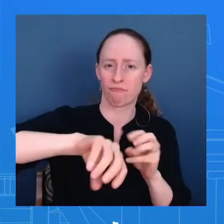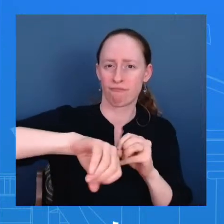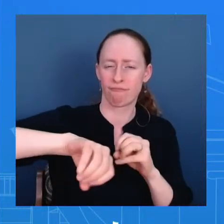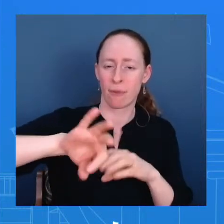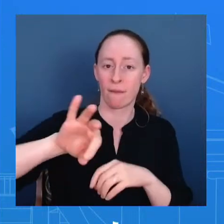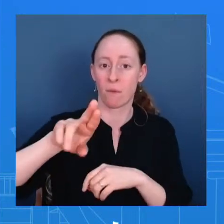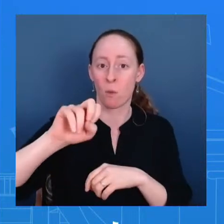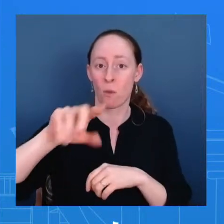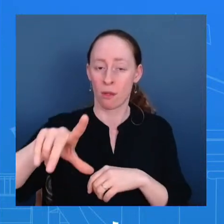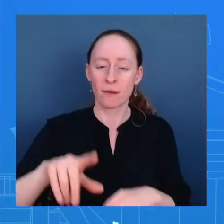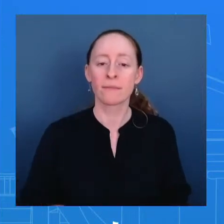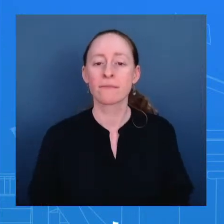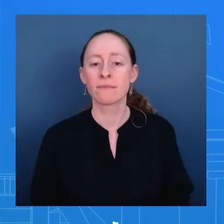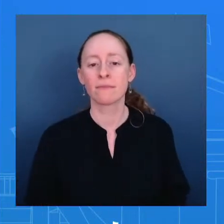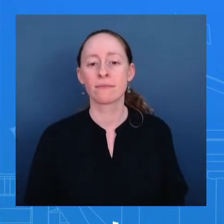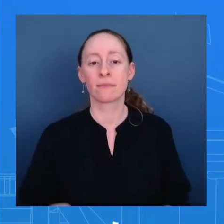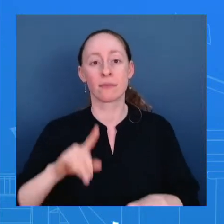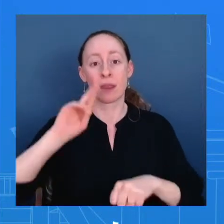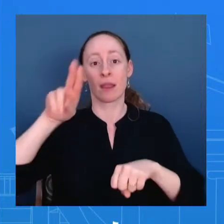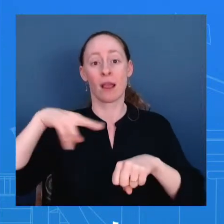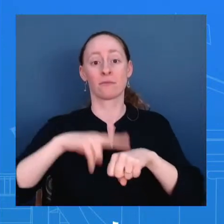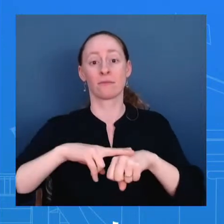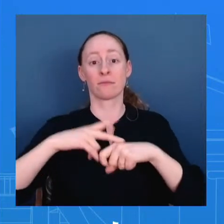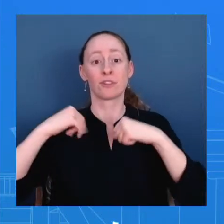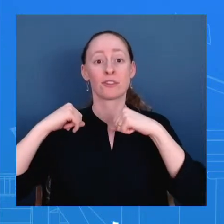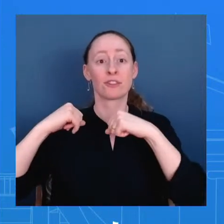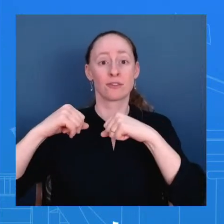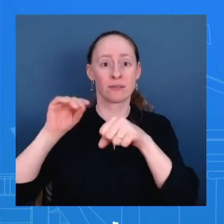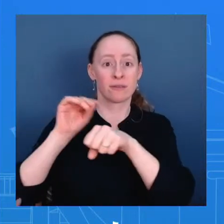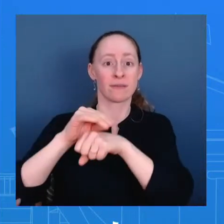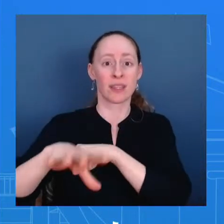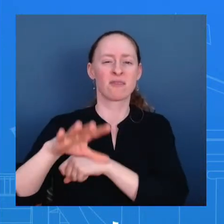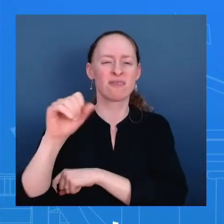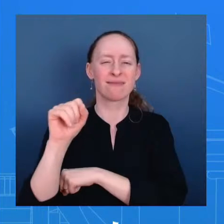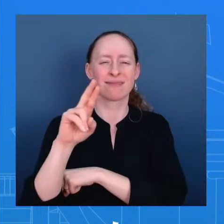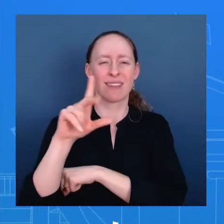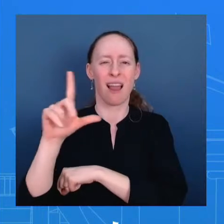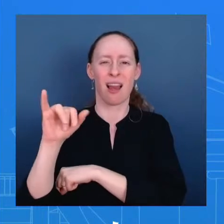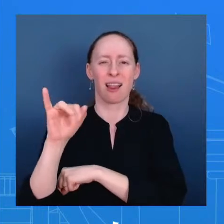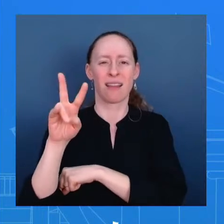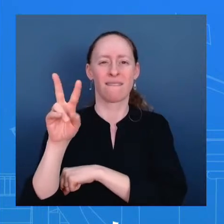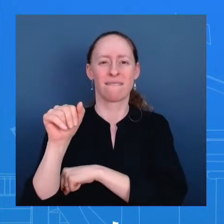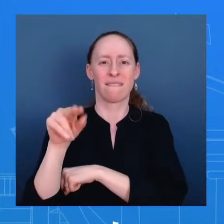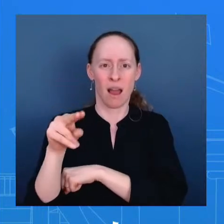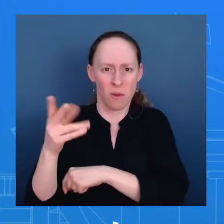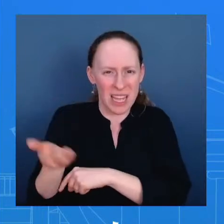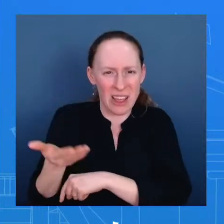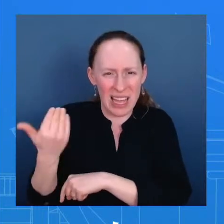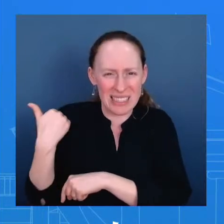days ago, speak from this lectern to say that we are trying to do everything that we can from air, sea,